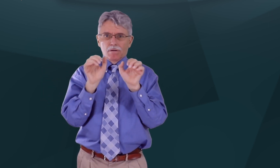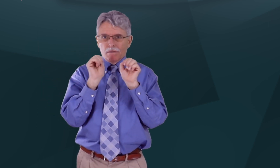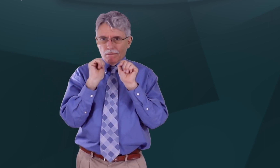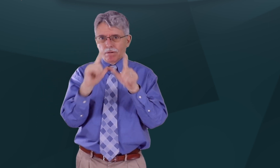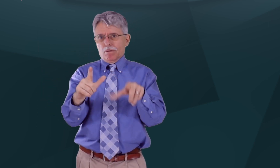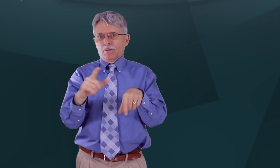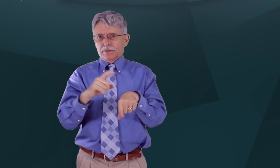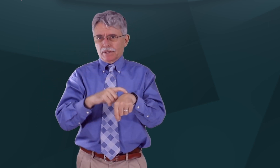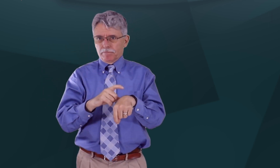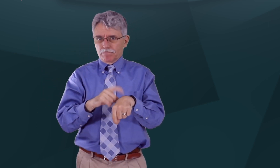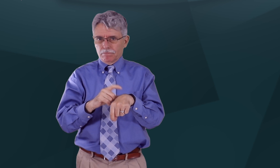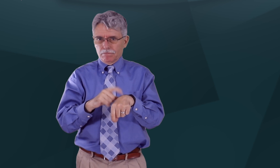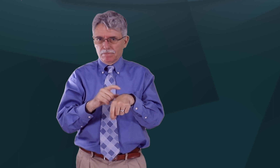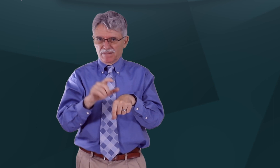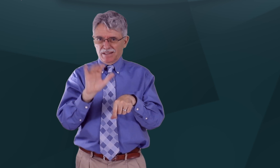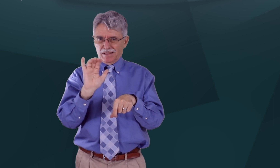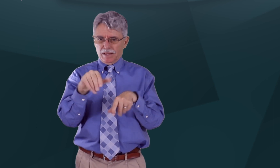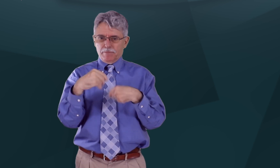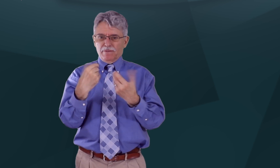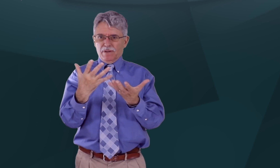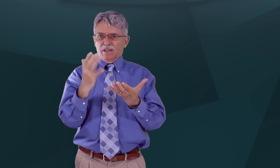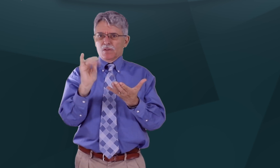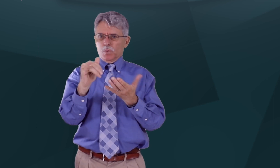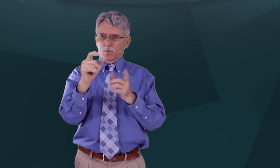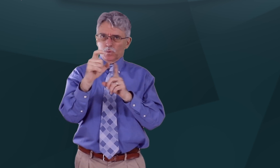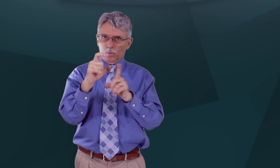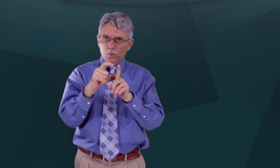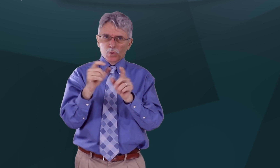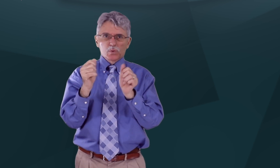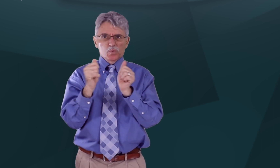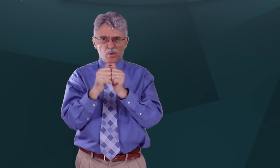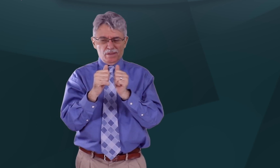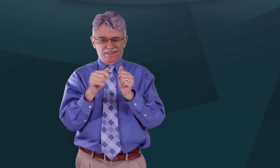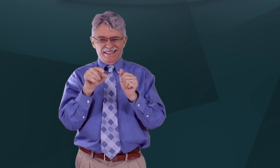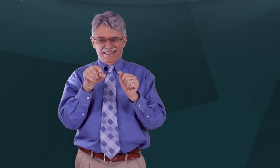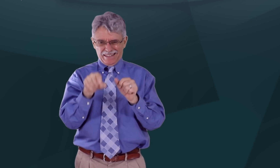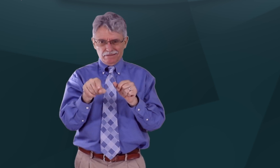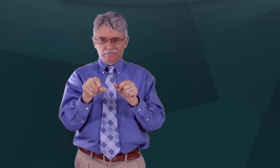Our captioning is on all the time, and that provides those words.